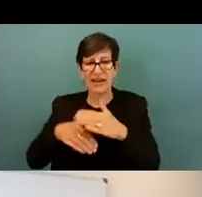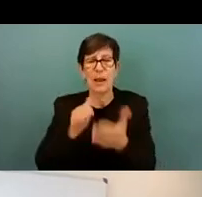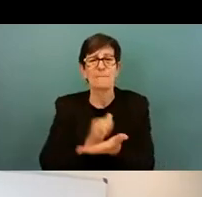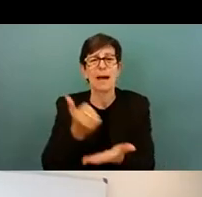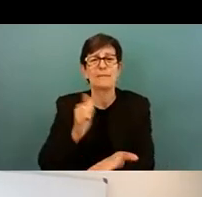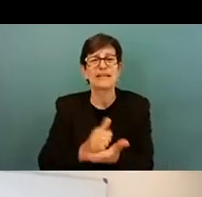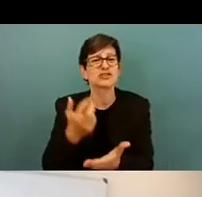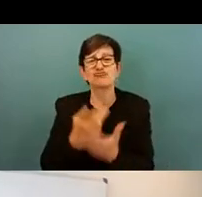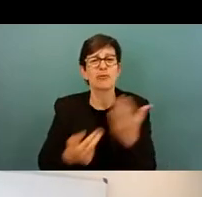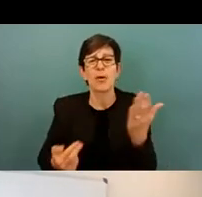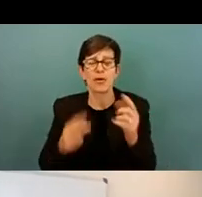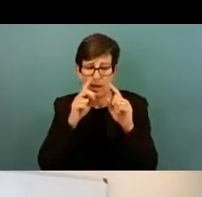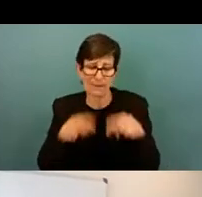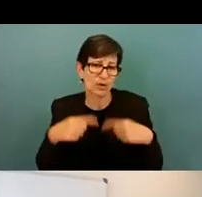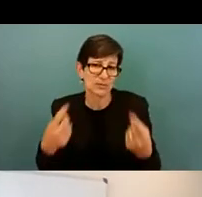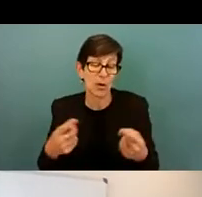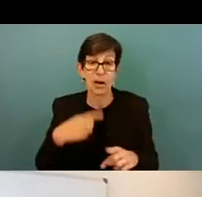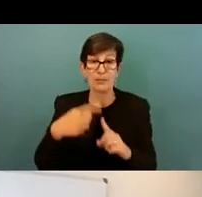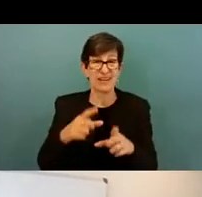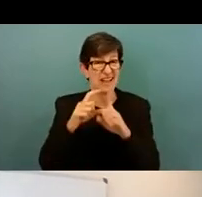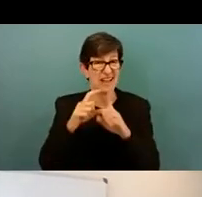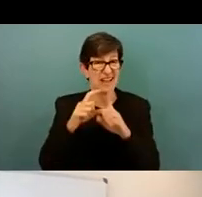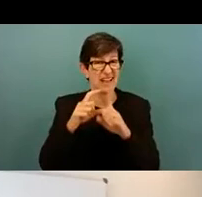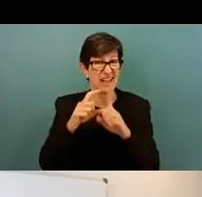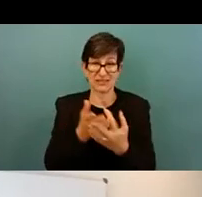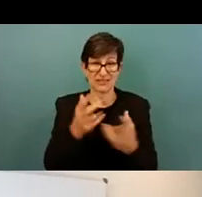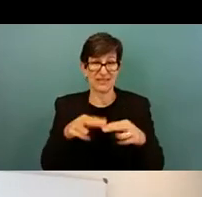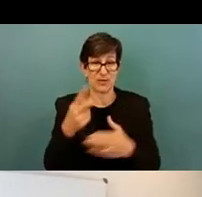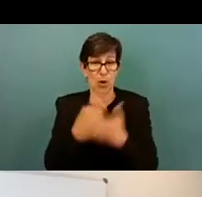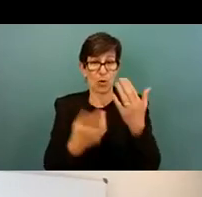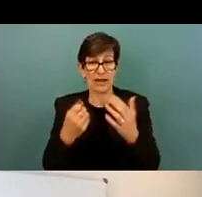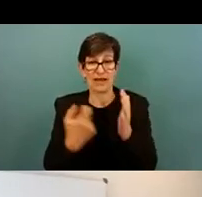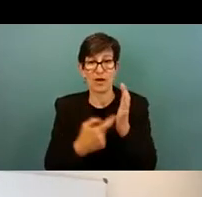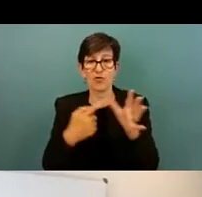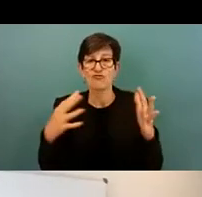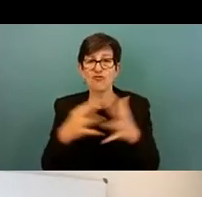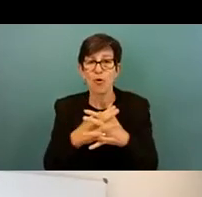and of course it's hard to access if all you have is the raw data. So what I find exciting